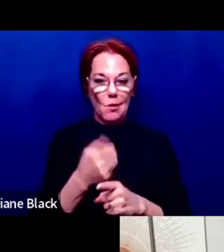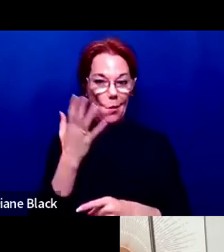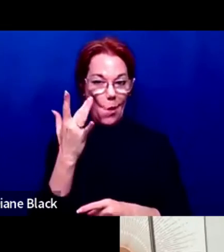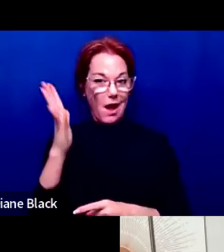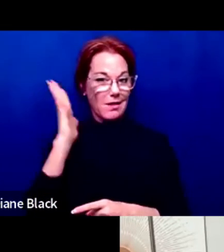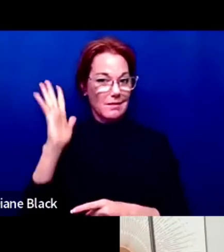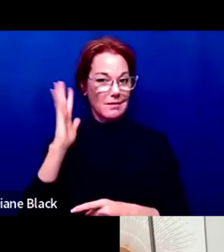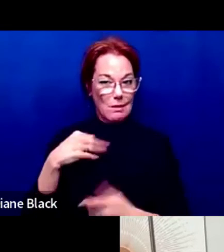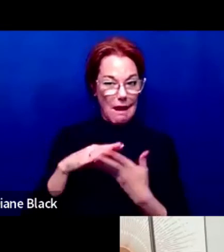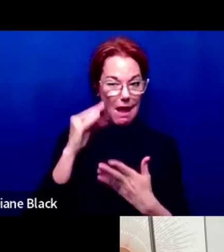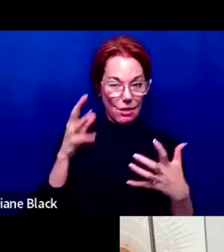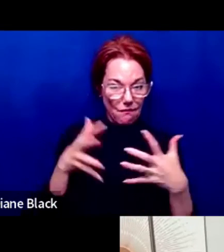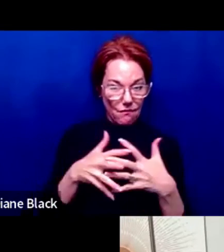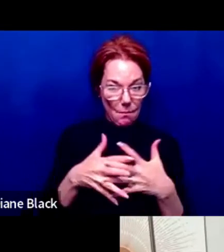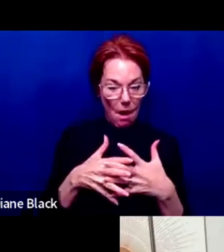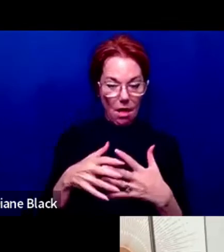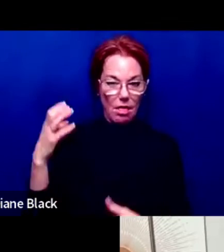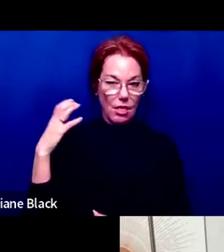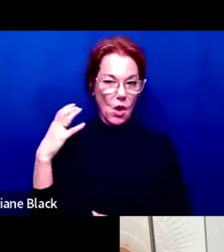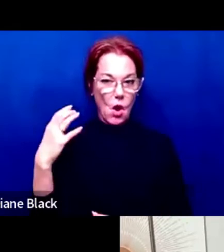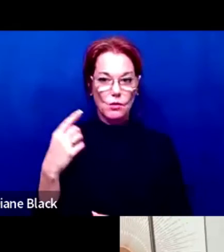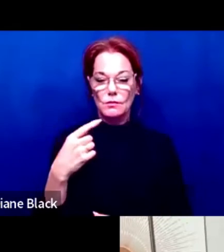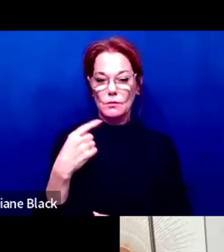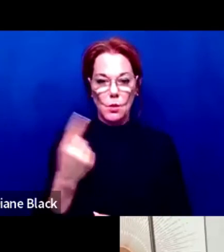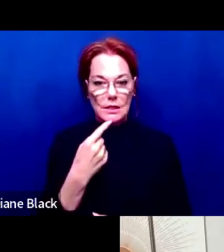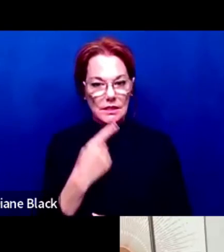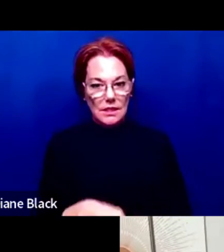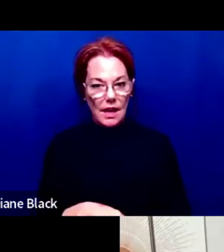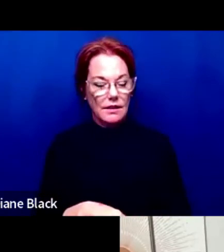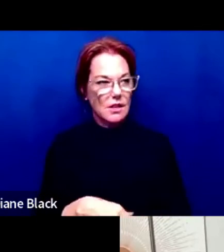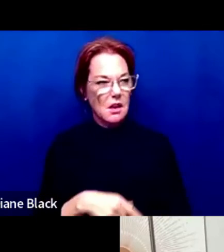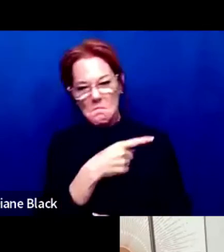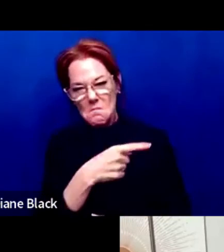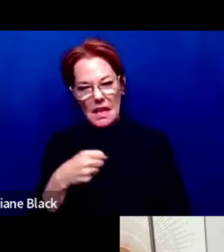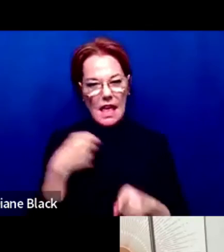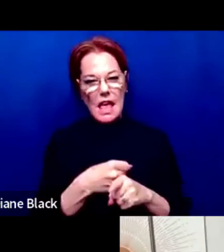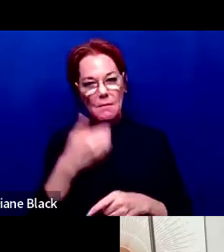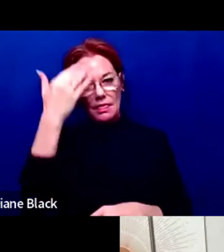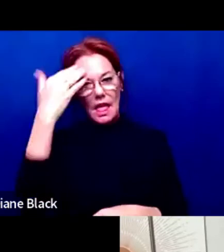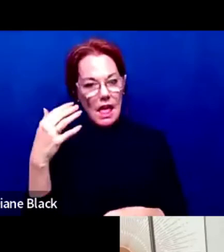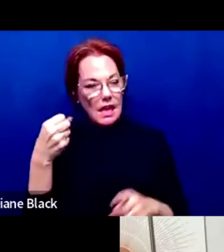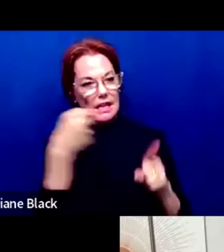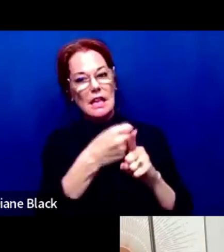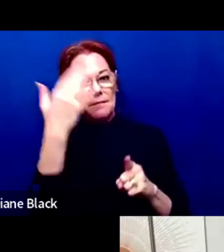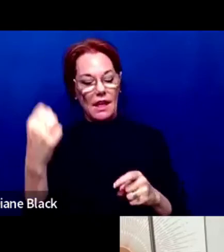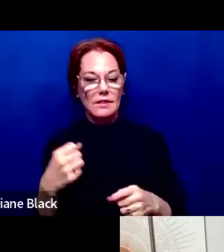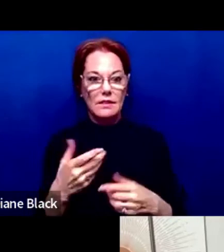coach would always say, hit the man in the head and the body will follow. So everyone was just ramming heads, and doing